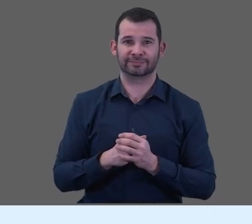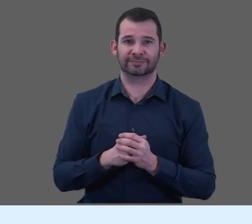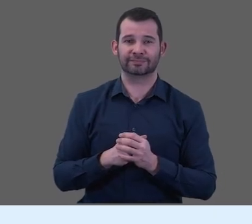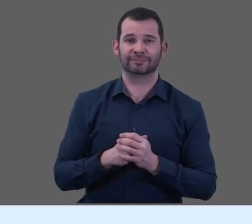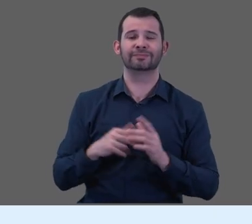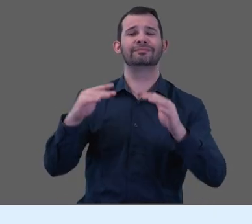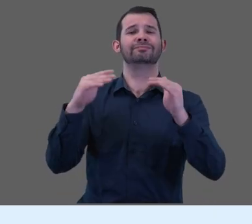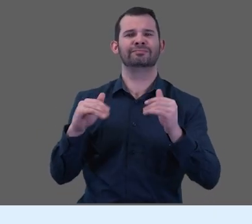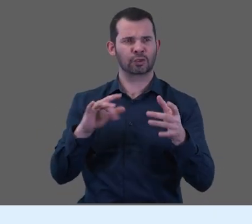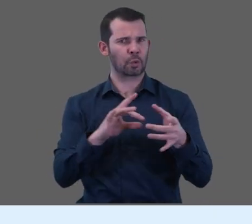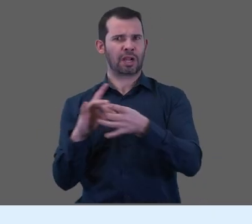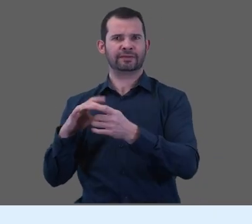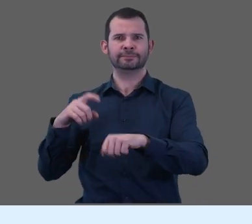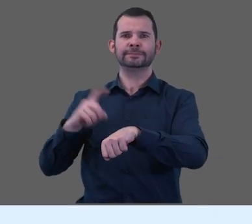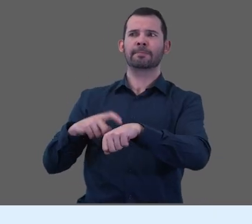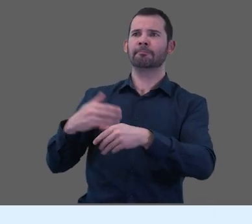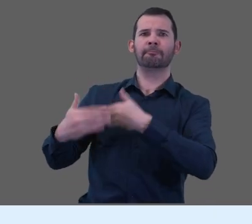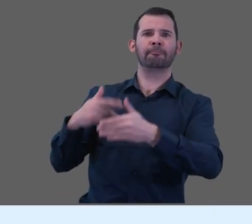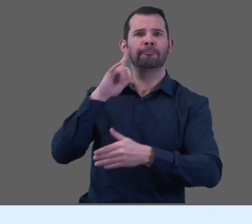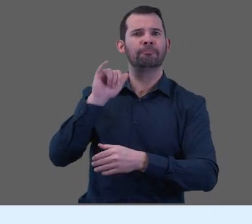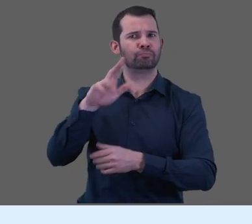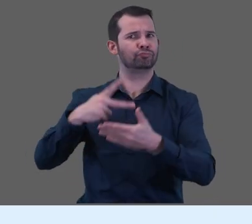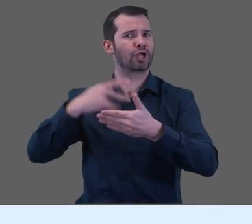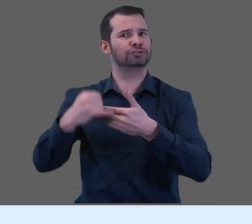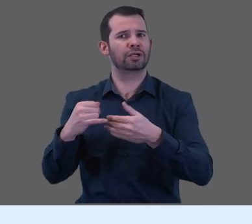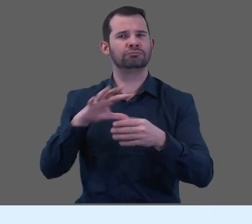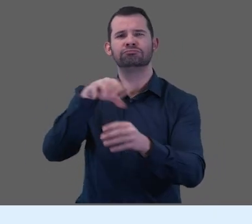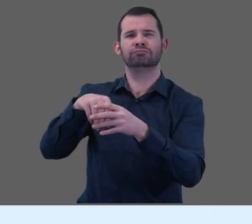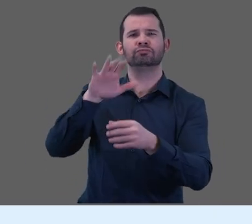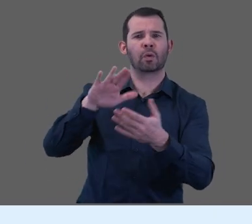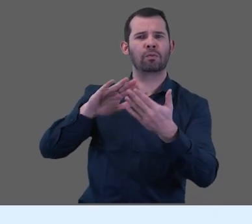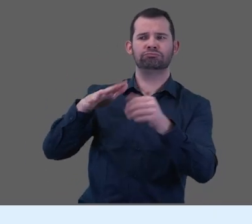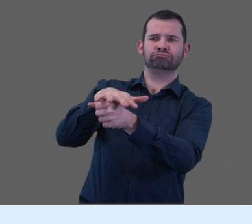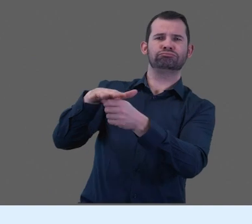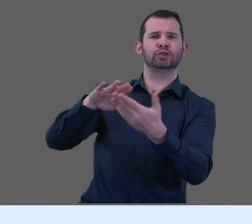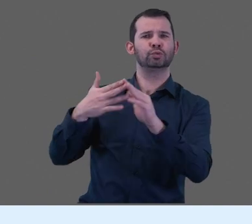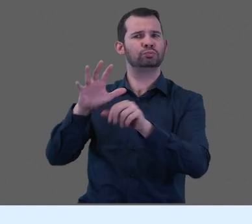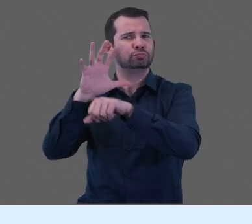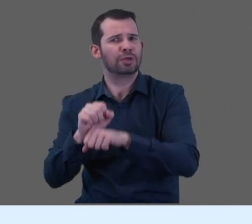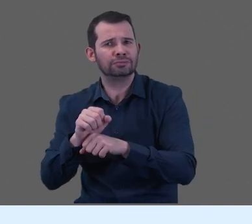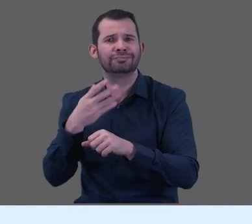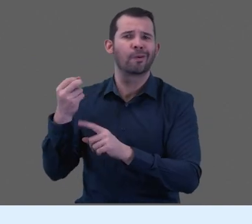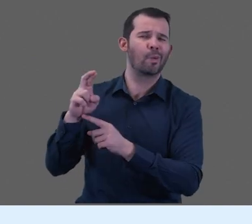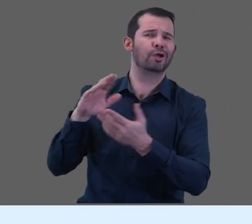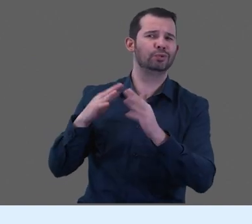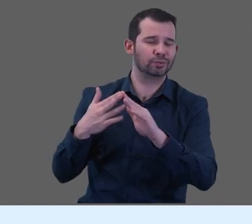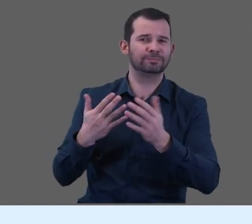The relevance and timeliness of your project within your area of practice and/or community.